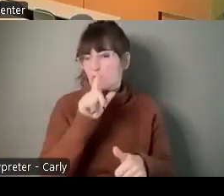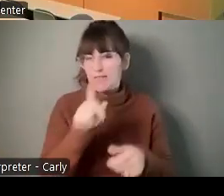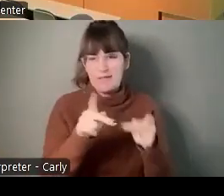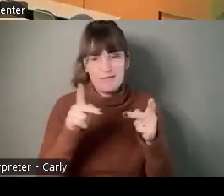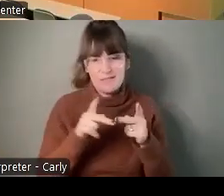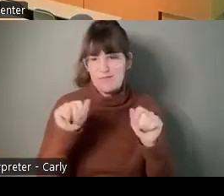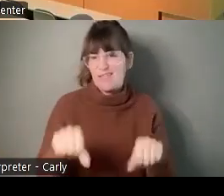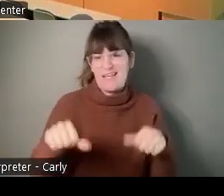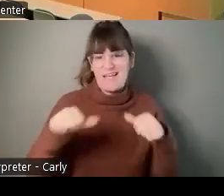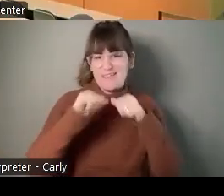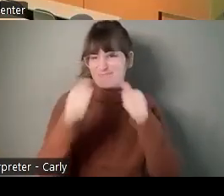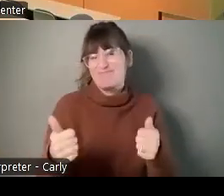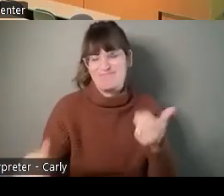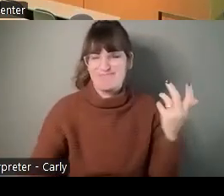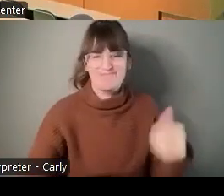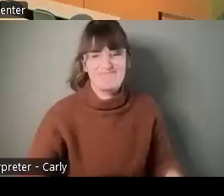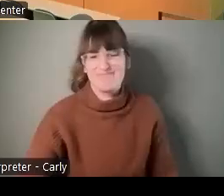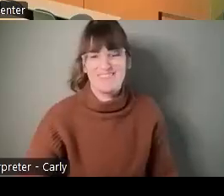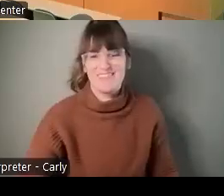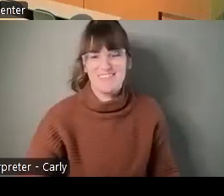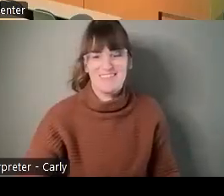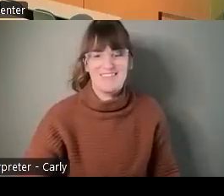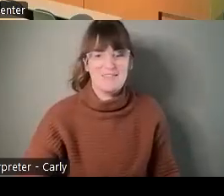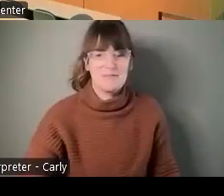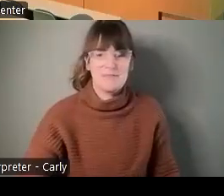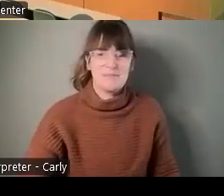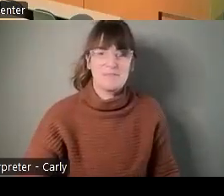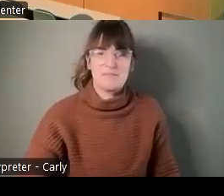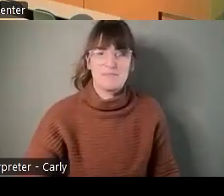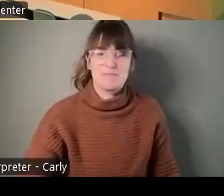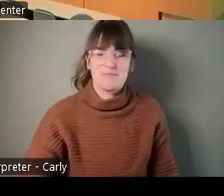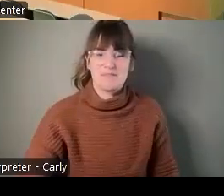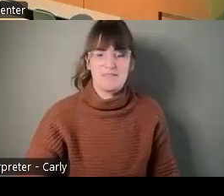really can't um do this. Same with sometimes kids will be like, "I'm not meeting with my family."